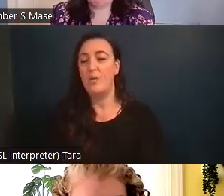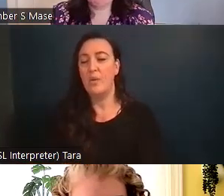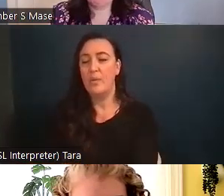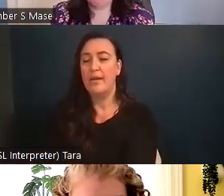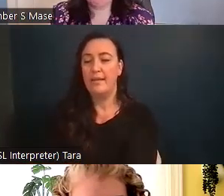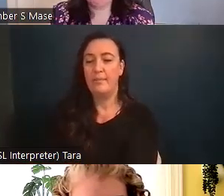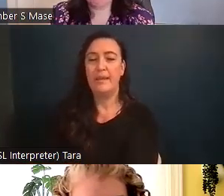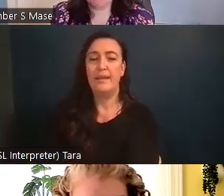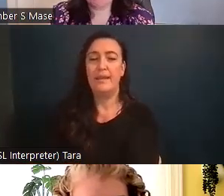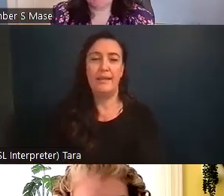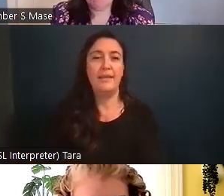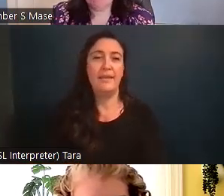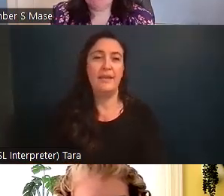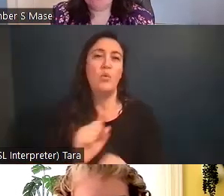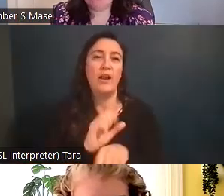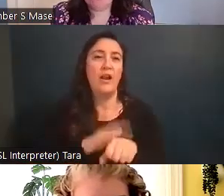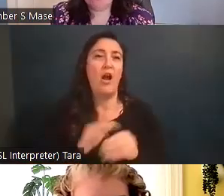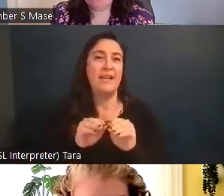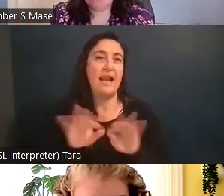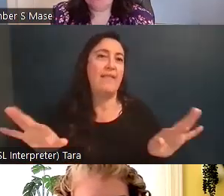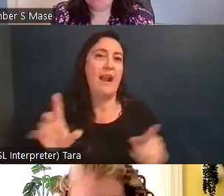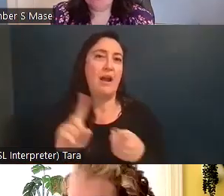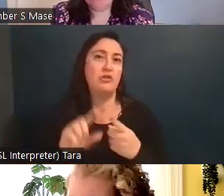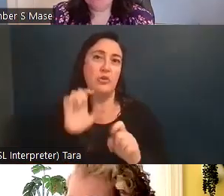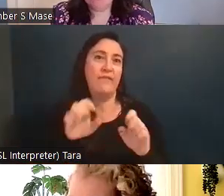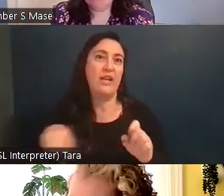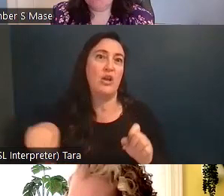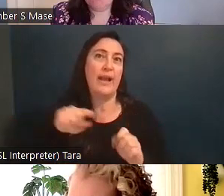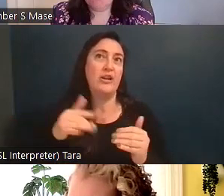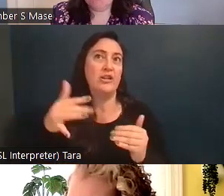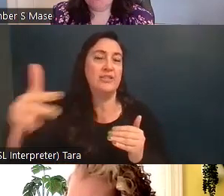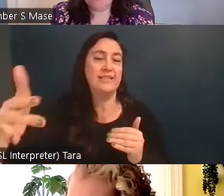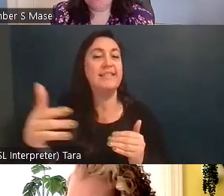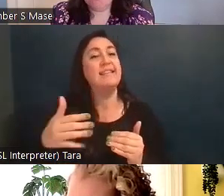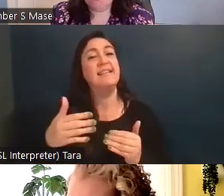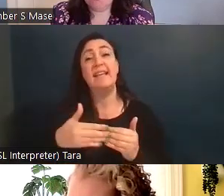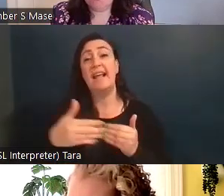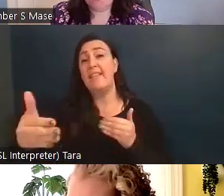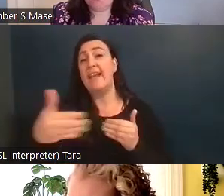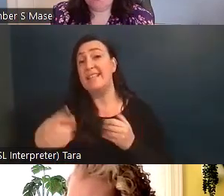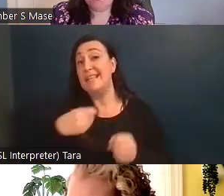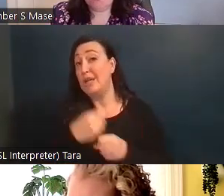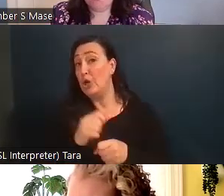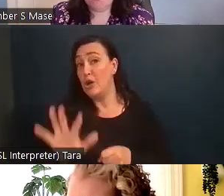field and these in the next year or so. So stay tuned.